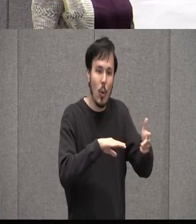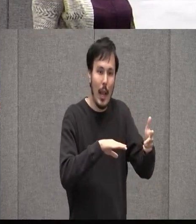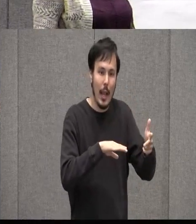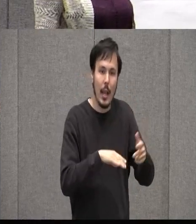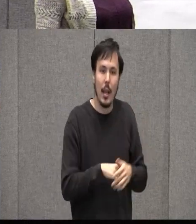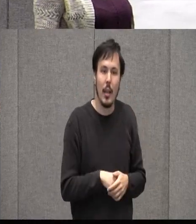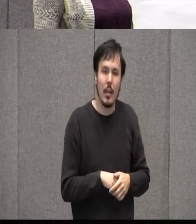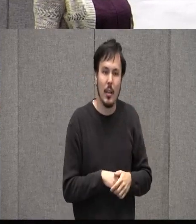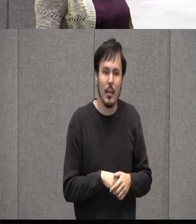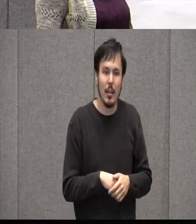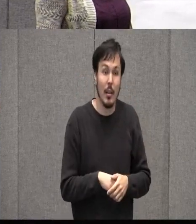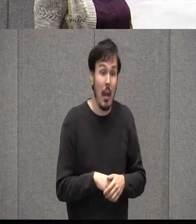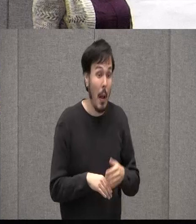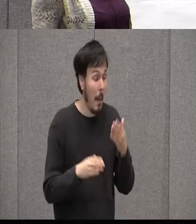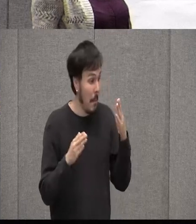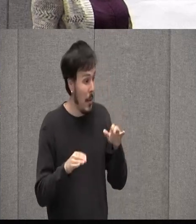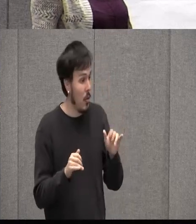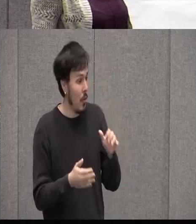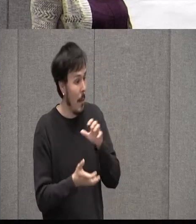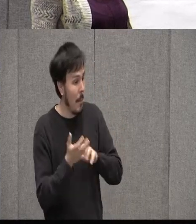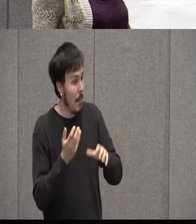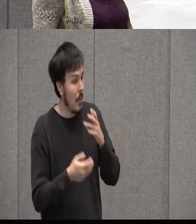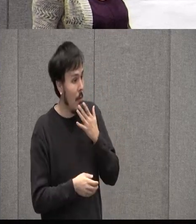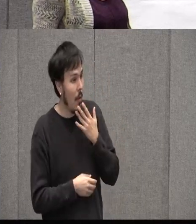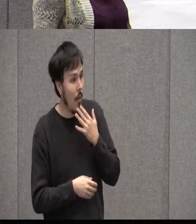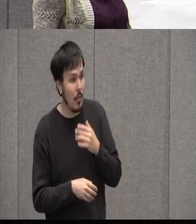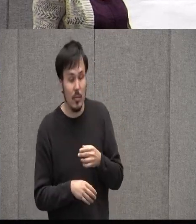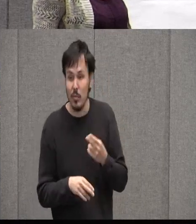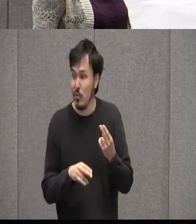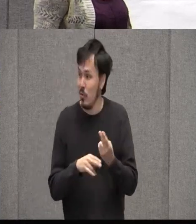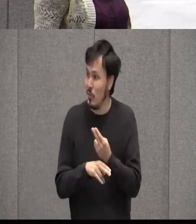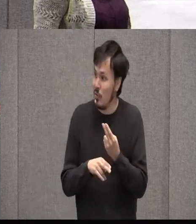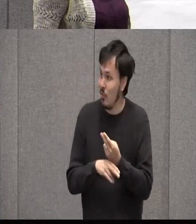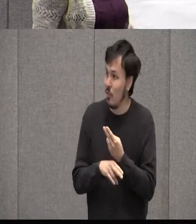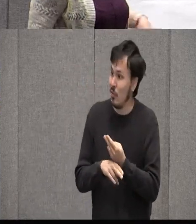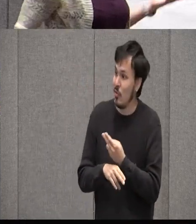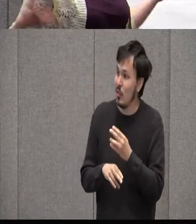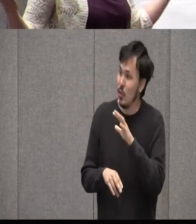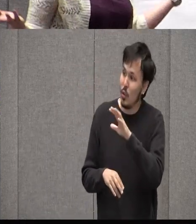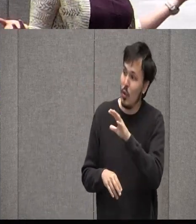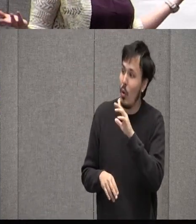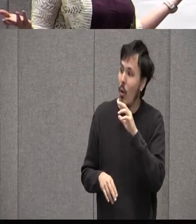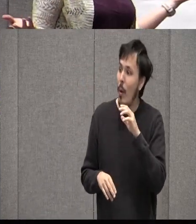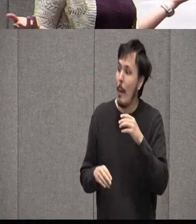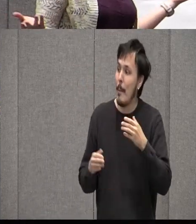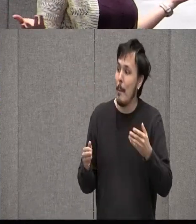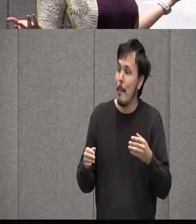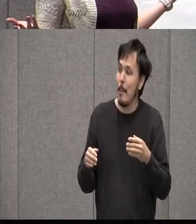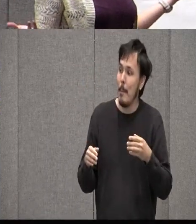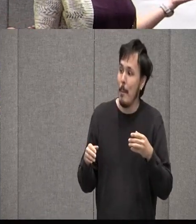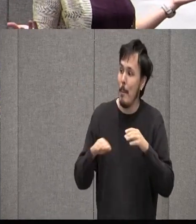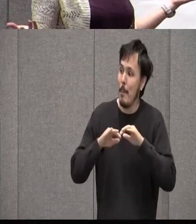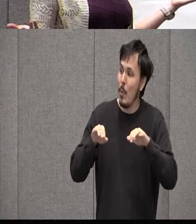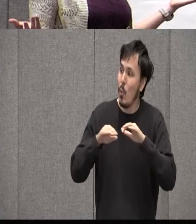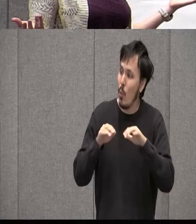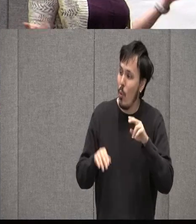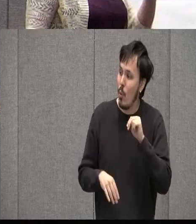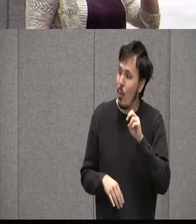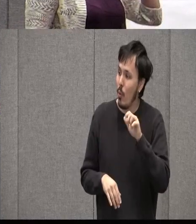I bet you could do some color mixing for what colors you could make. - You could even use pool noodles and print with them. Printing, oh man, all the things.